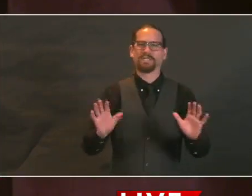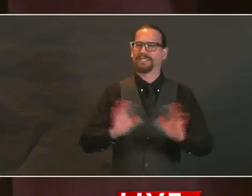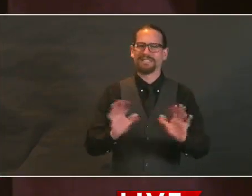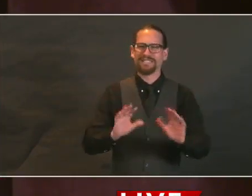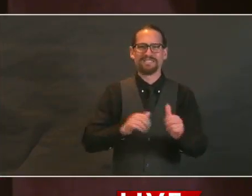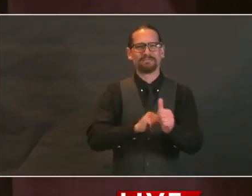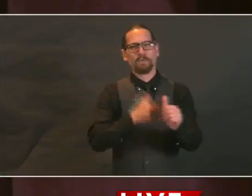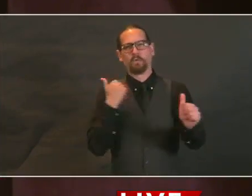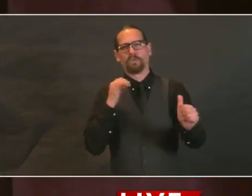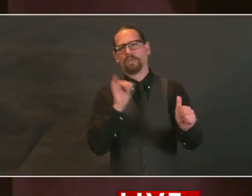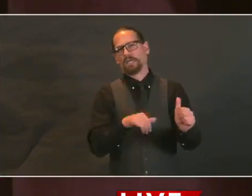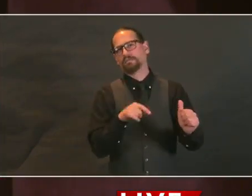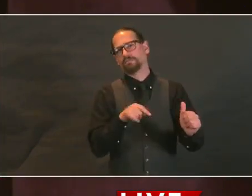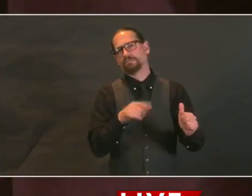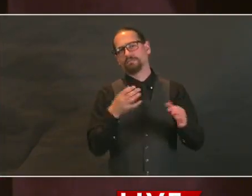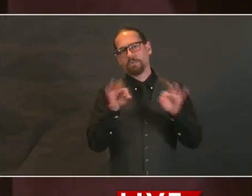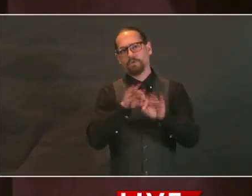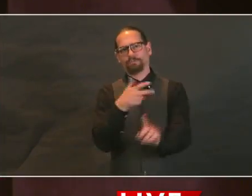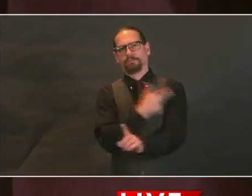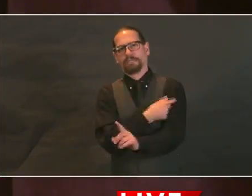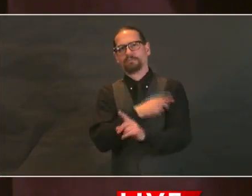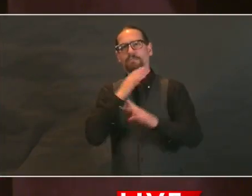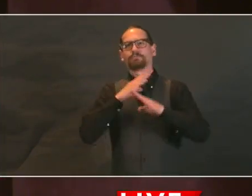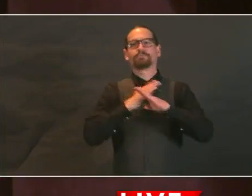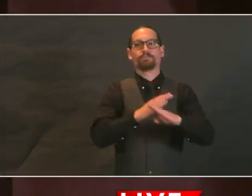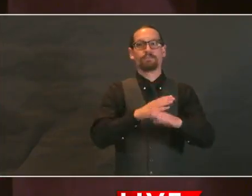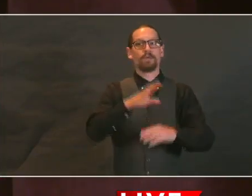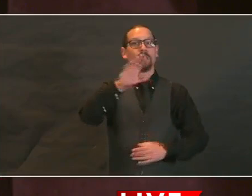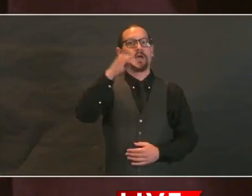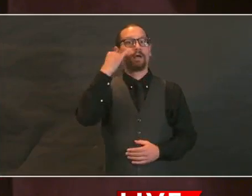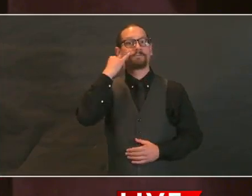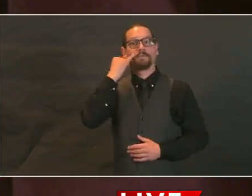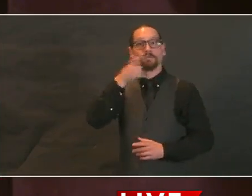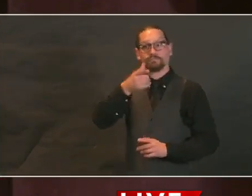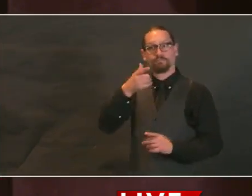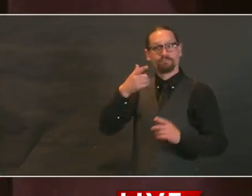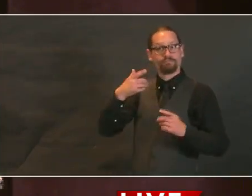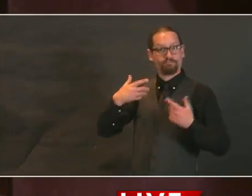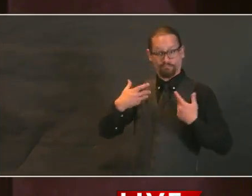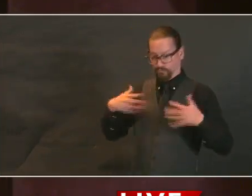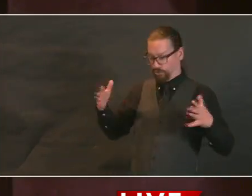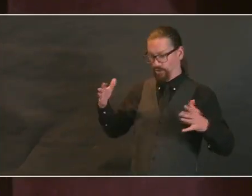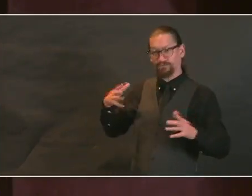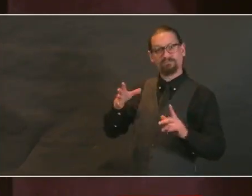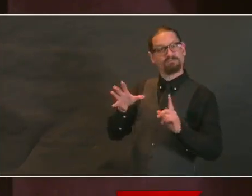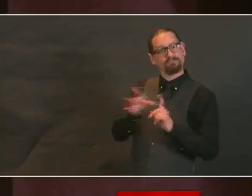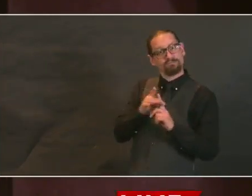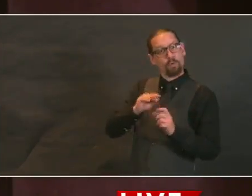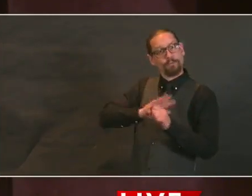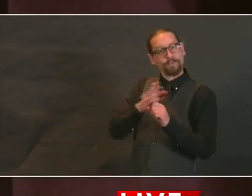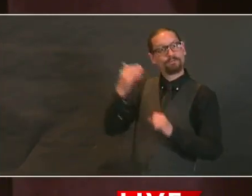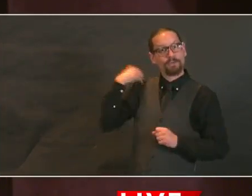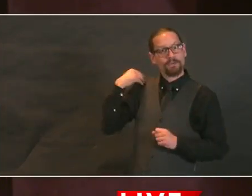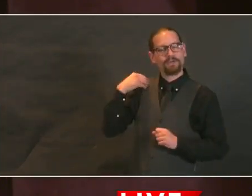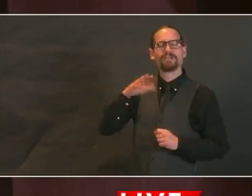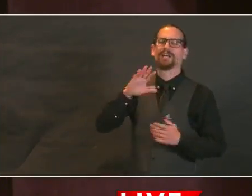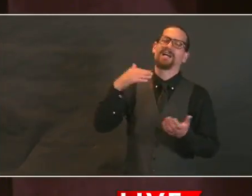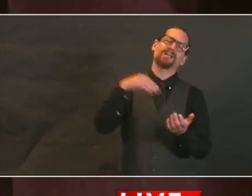SEVERE ILLNESS AND POTENTIALLY HOSPITALIZATION. IF YOU HAD